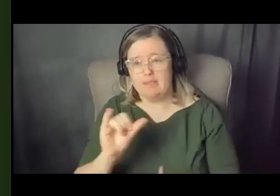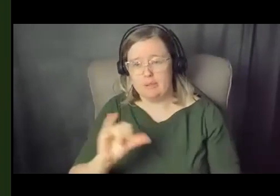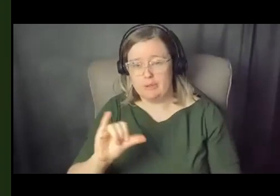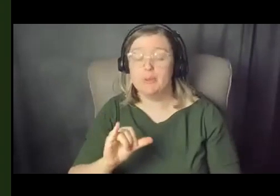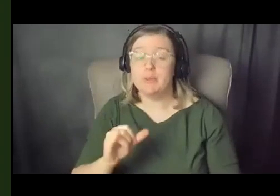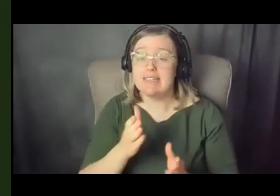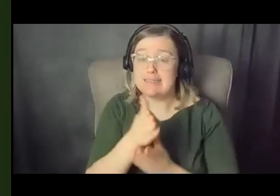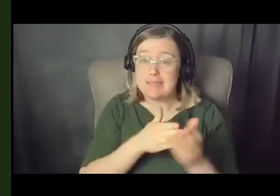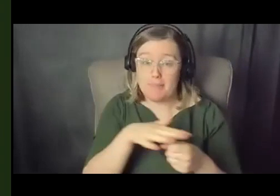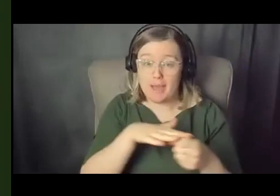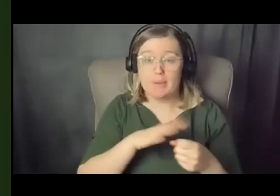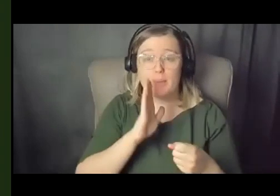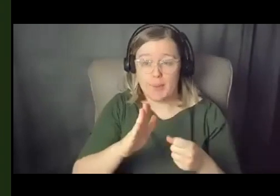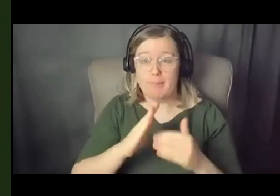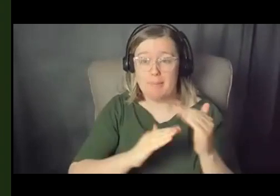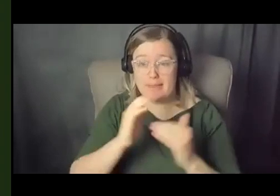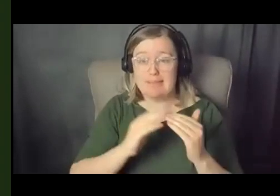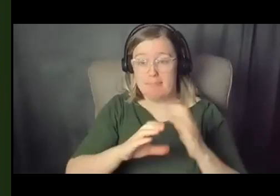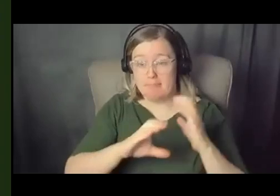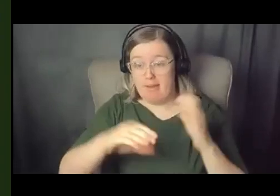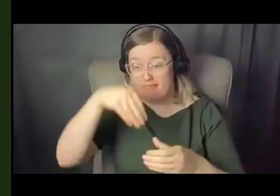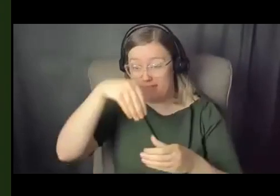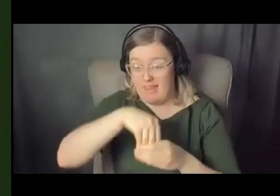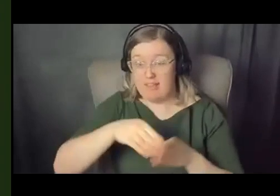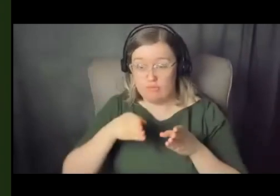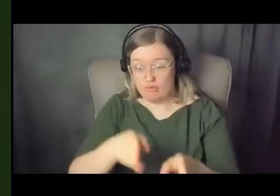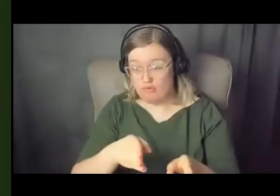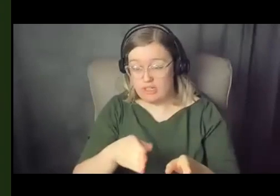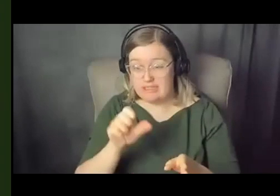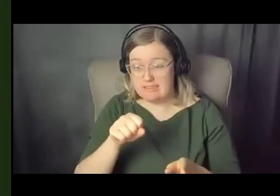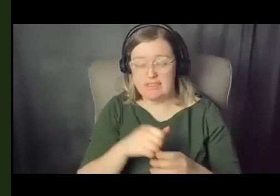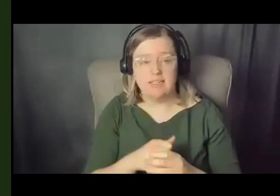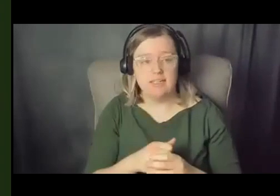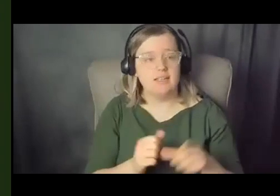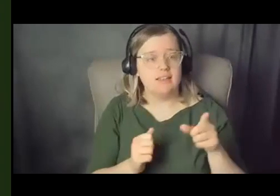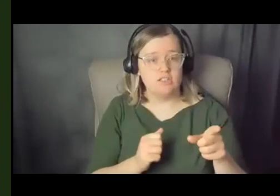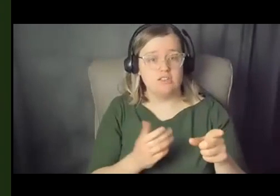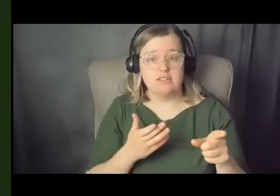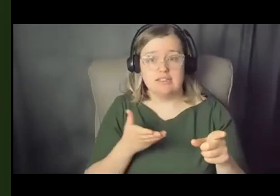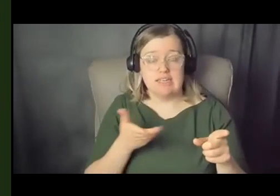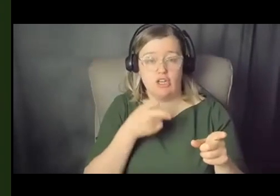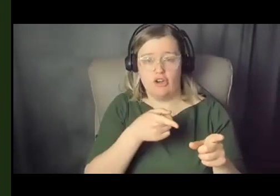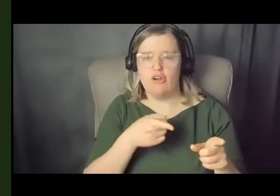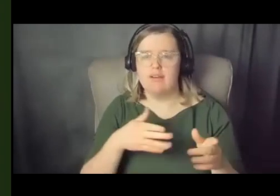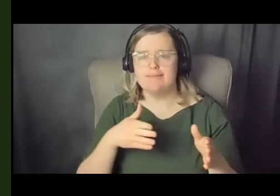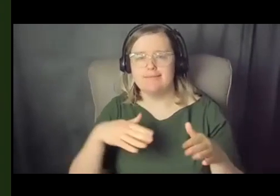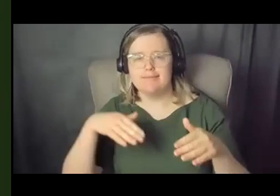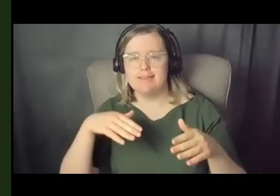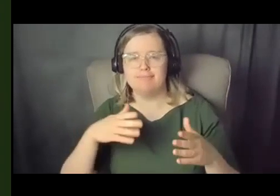the street, one is right here, this is at the entrance to the trailhead parking lot.